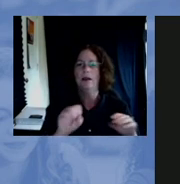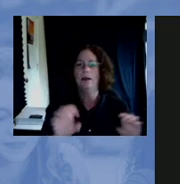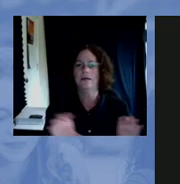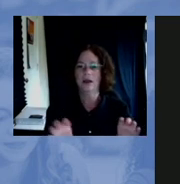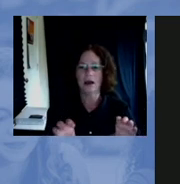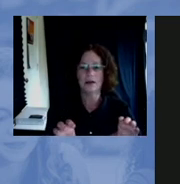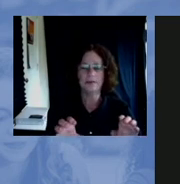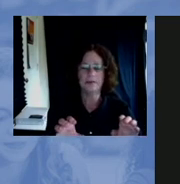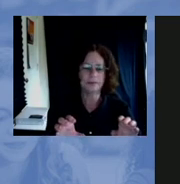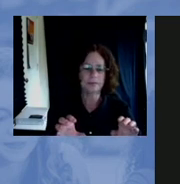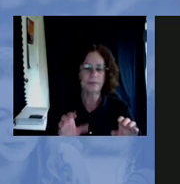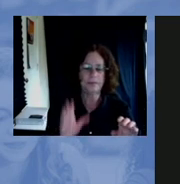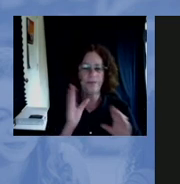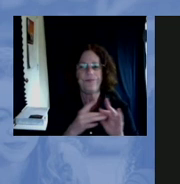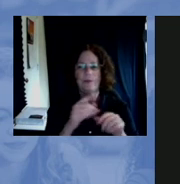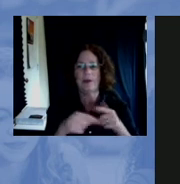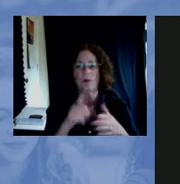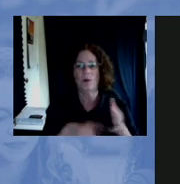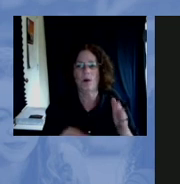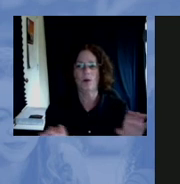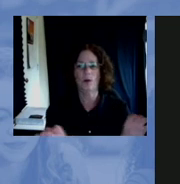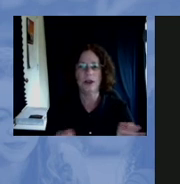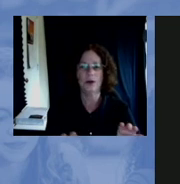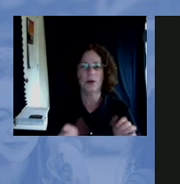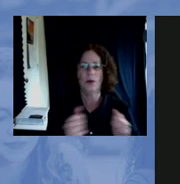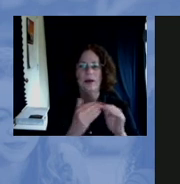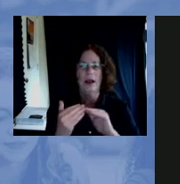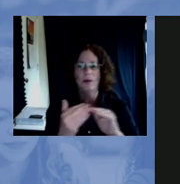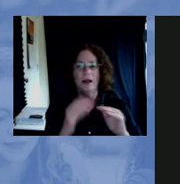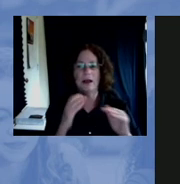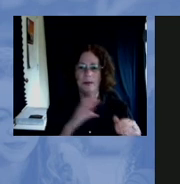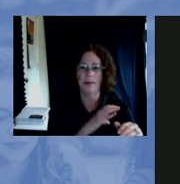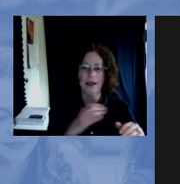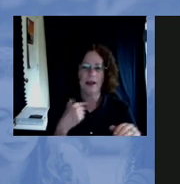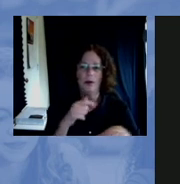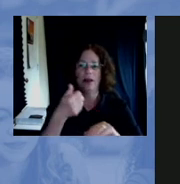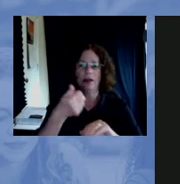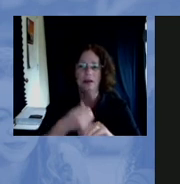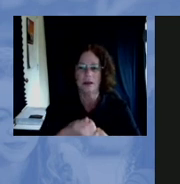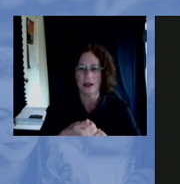LITTLE BIT ABOUT WHAT WE DID WITH OUR EQUITY COMMITTEE, WE ESTABLISHED A BROAD EQUITY COMMITTEE,